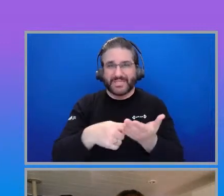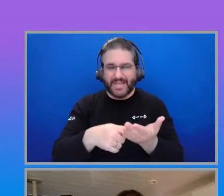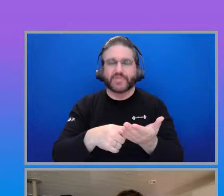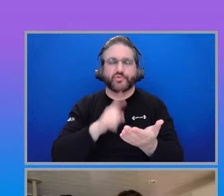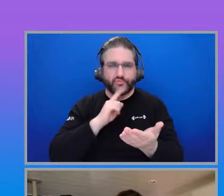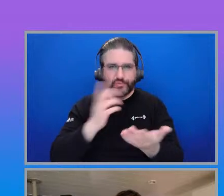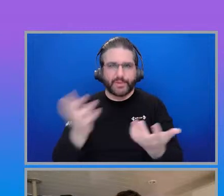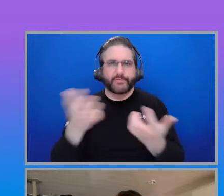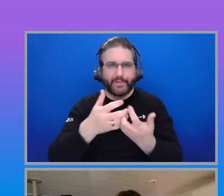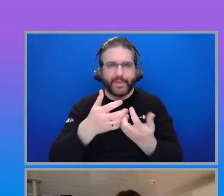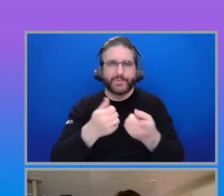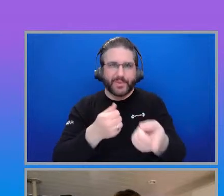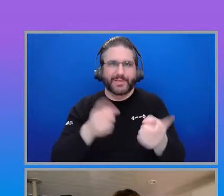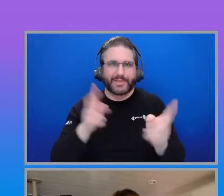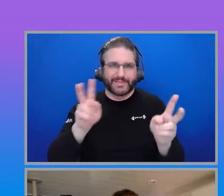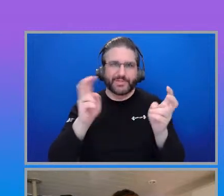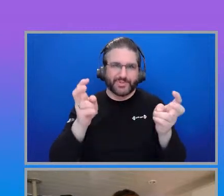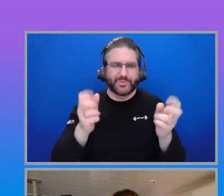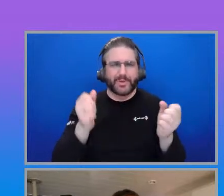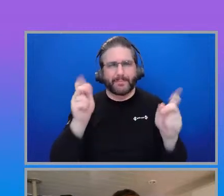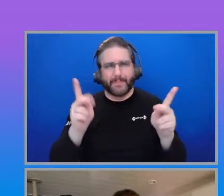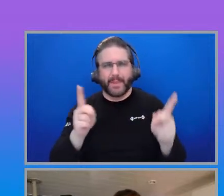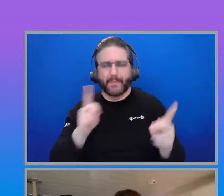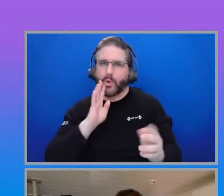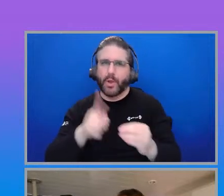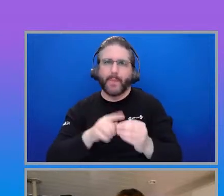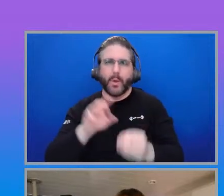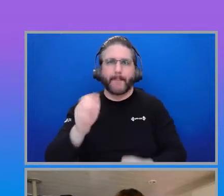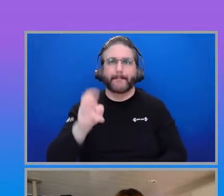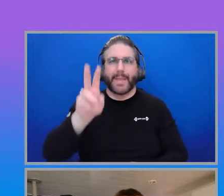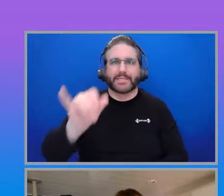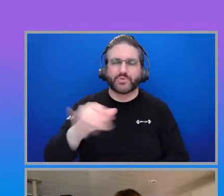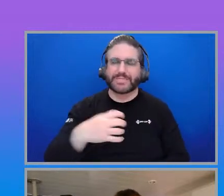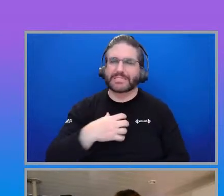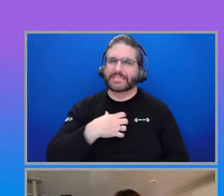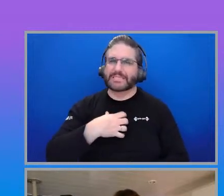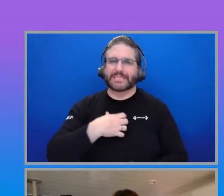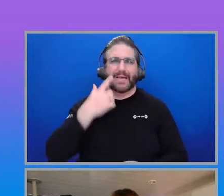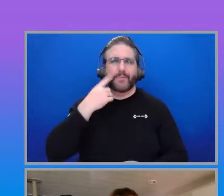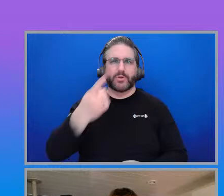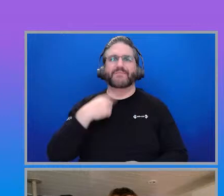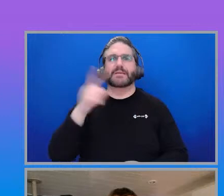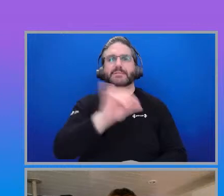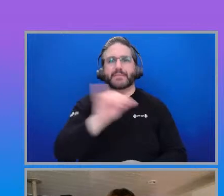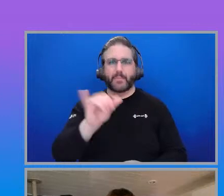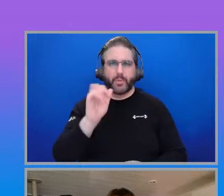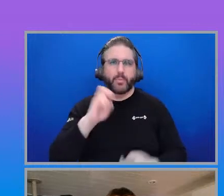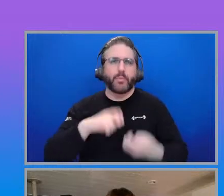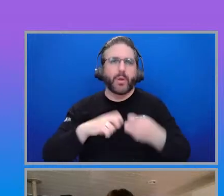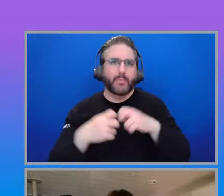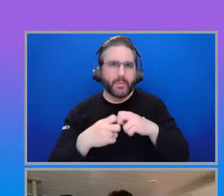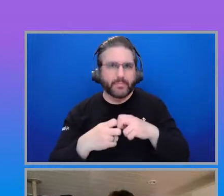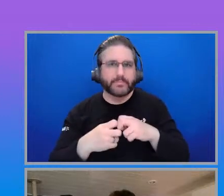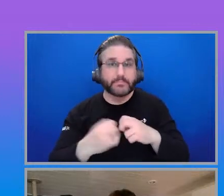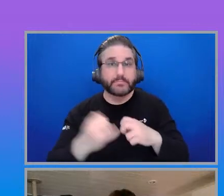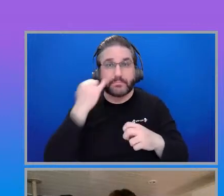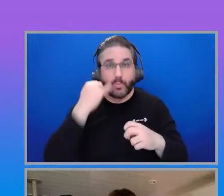relates to this. Issues have been raised about masonry because it can cause a very similar problem. It tends to